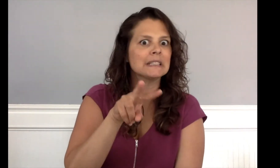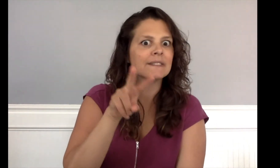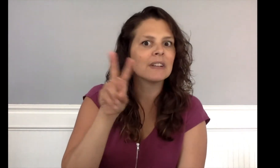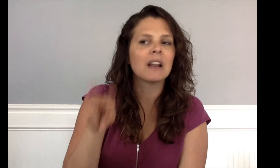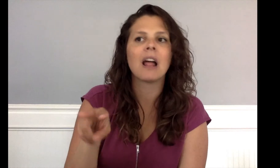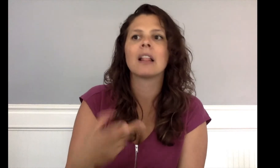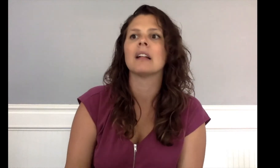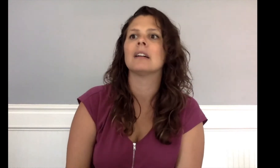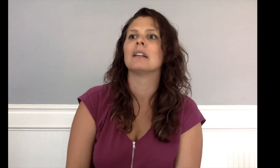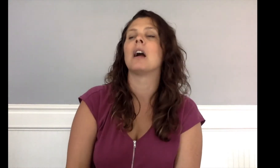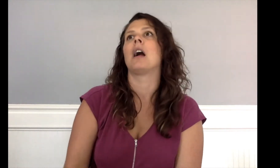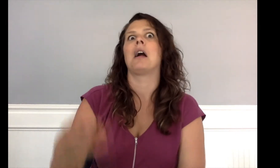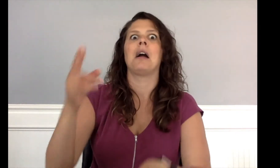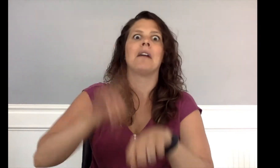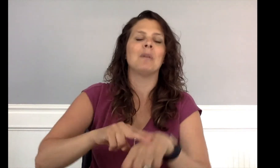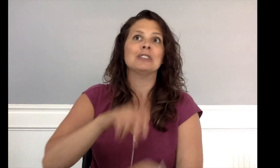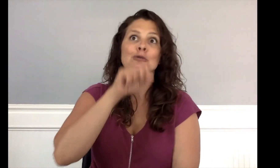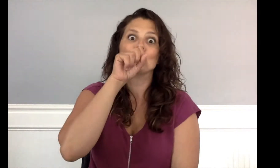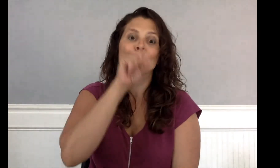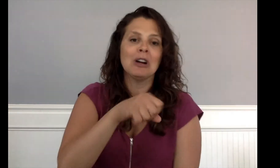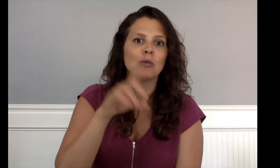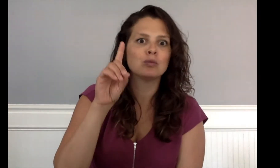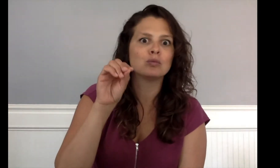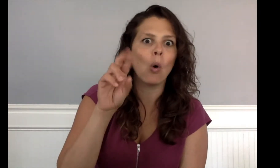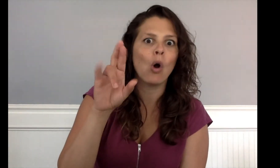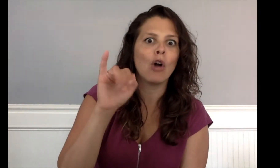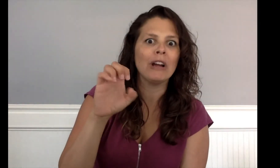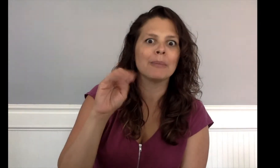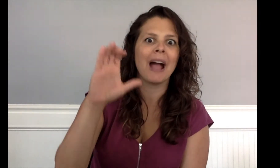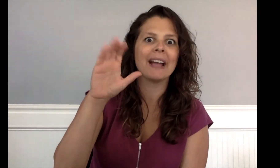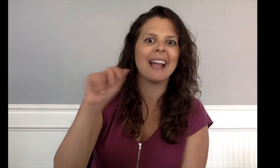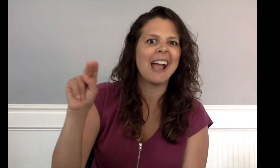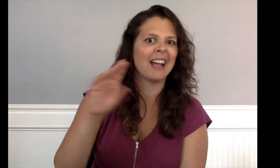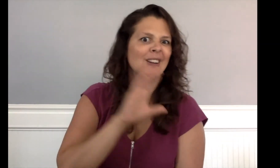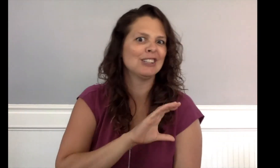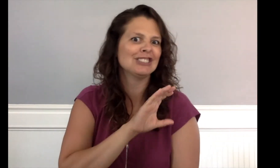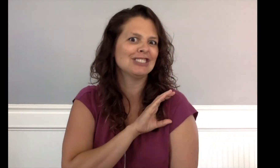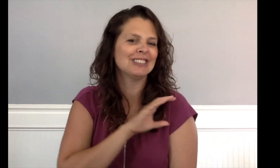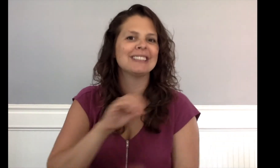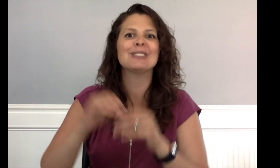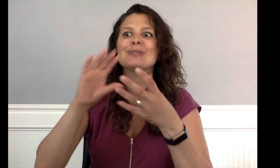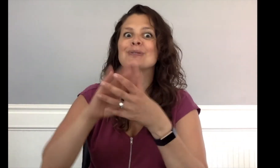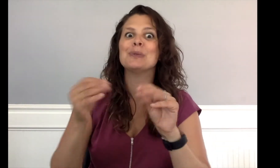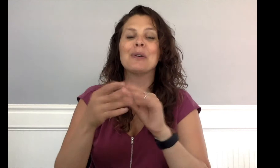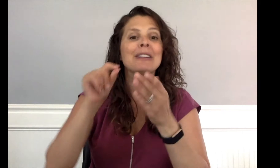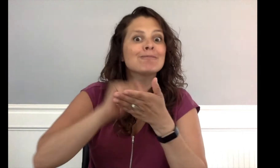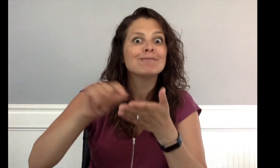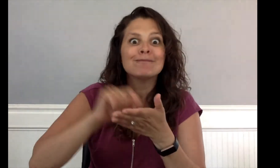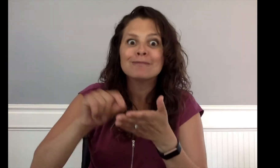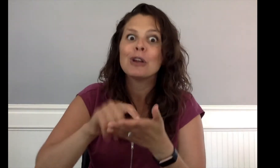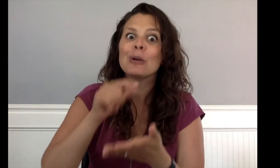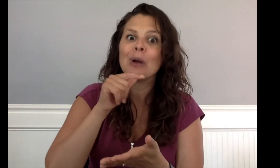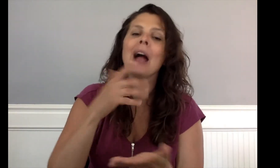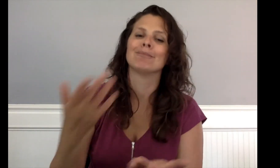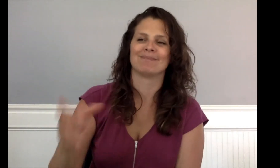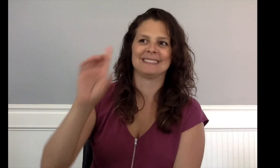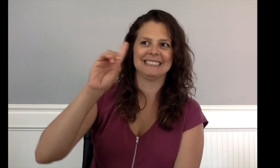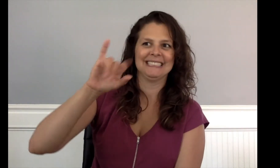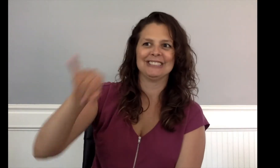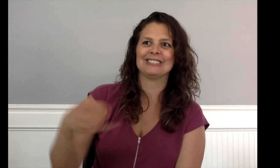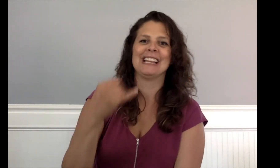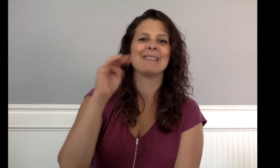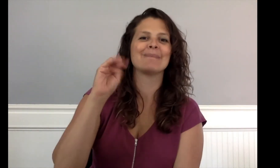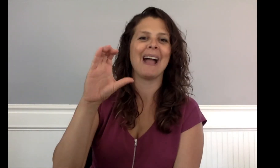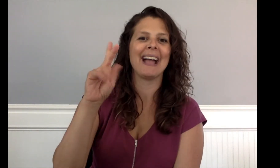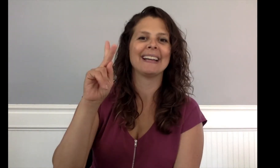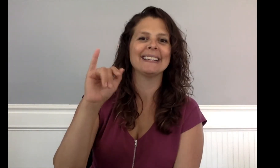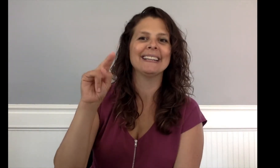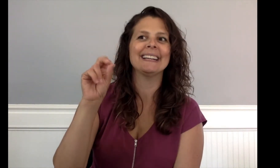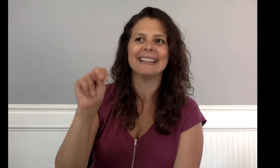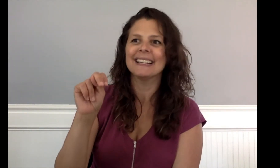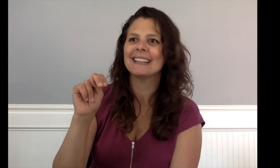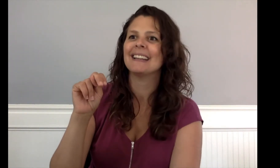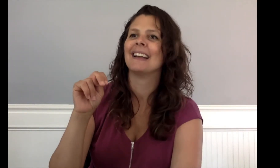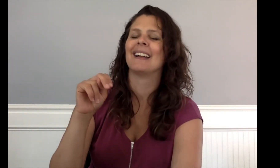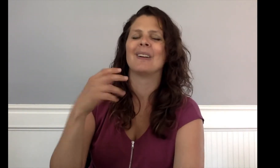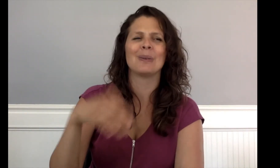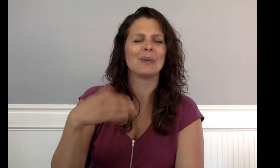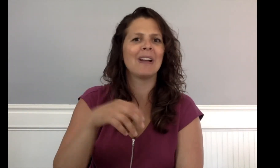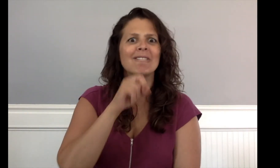Vinelli. And of course Dorrie McCann and D. J. McKinnon.